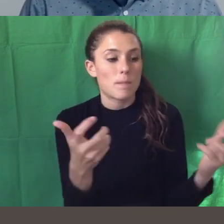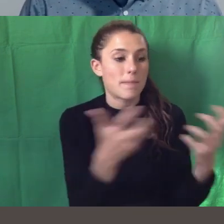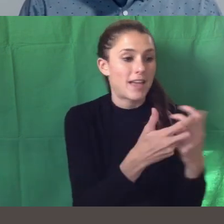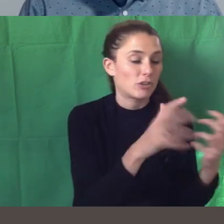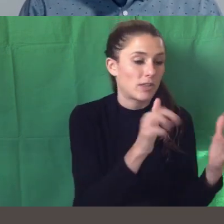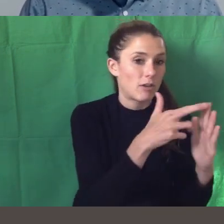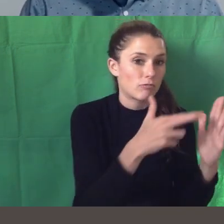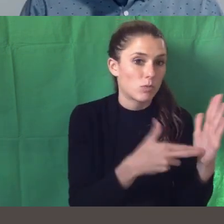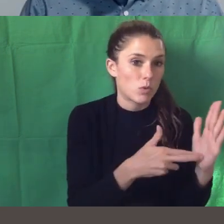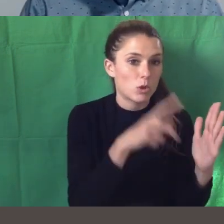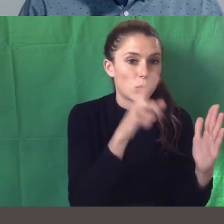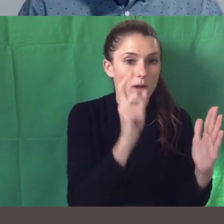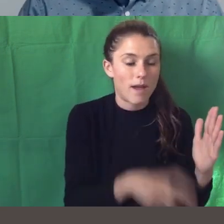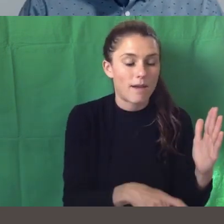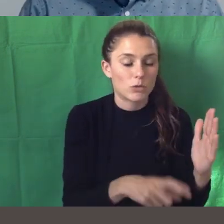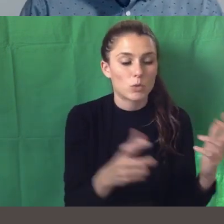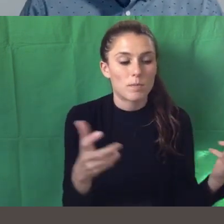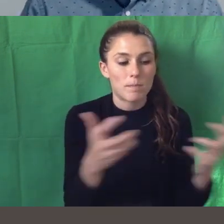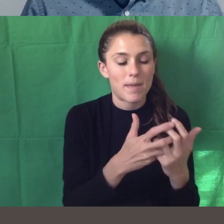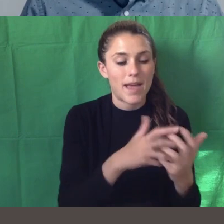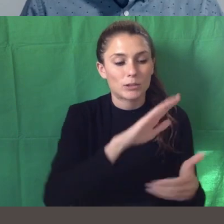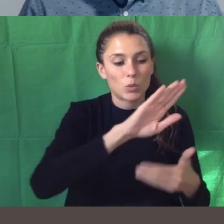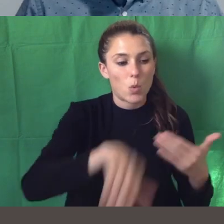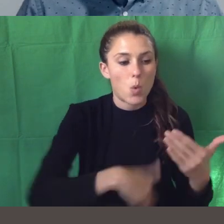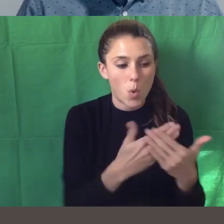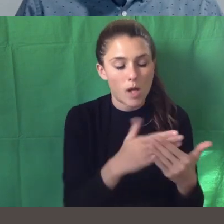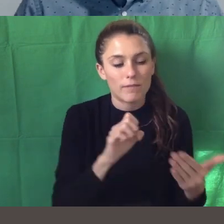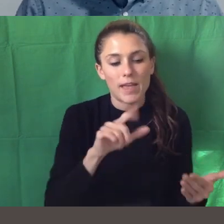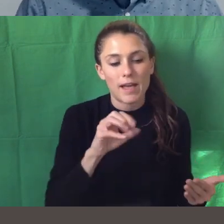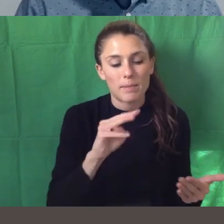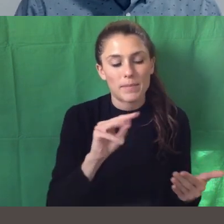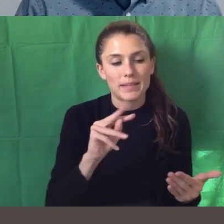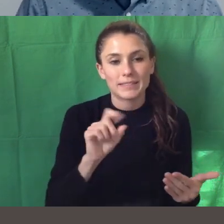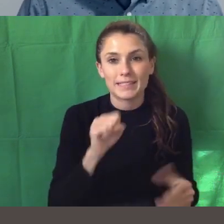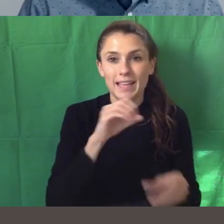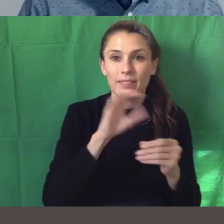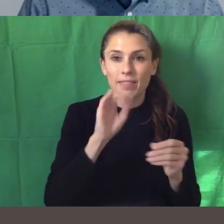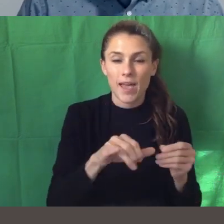you must match all of the elements in order they're provided.